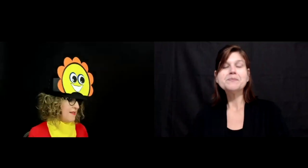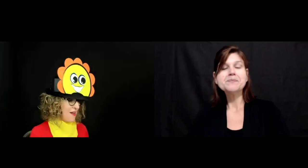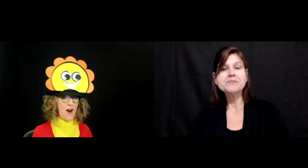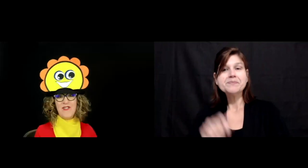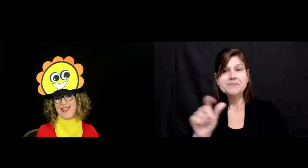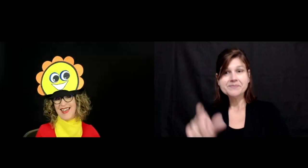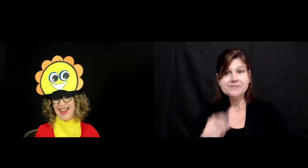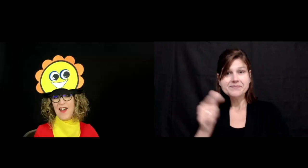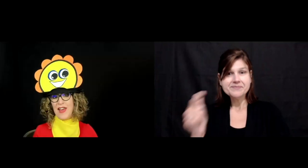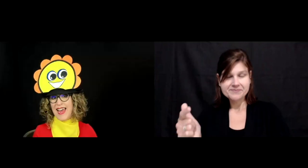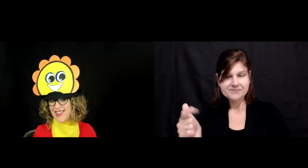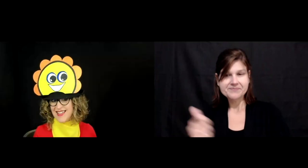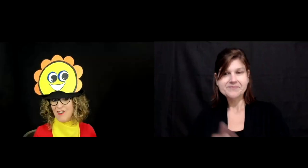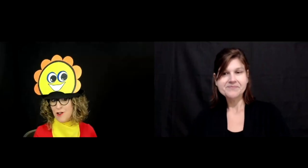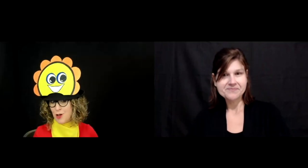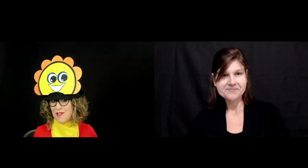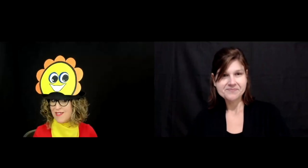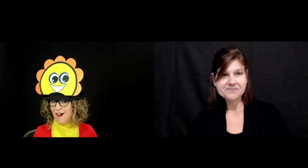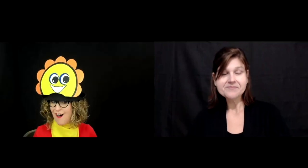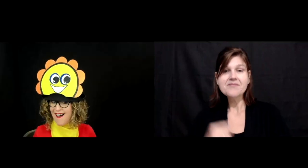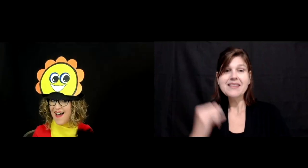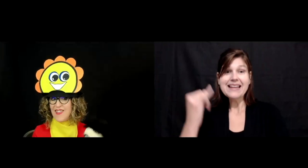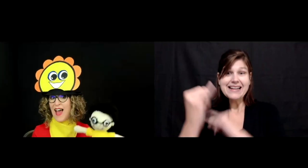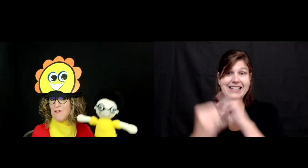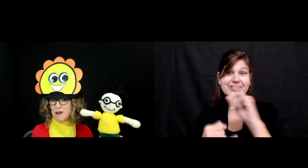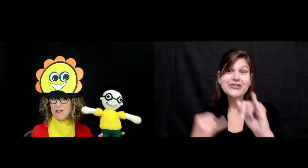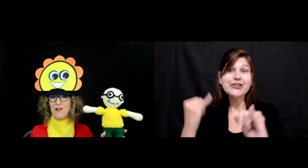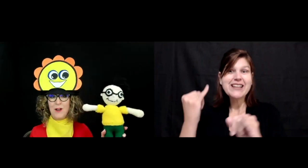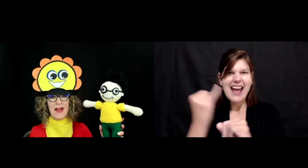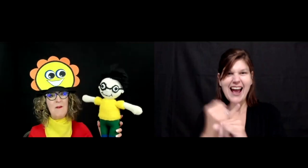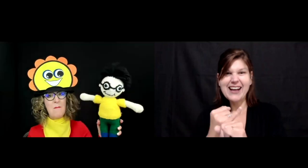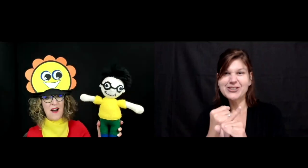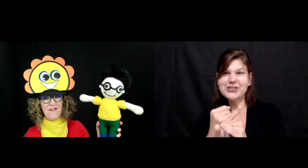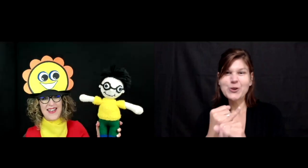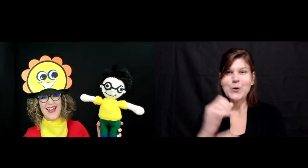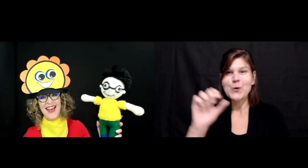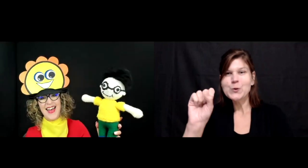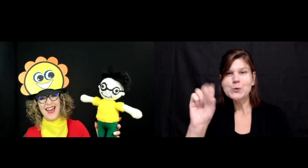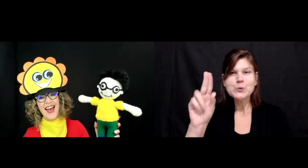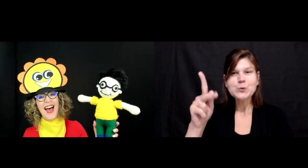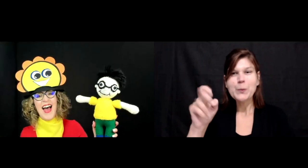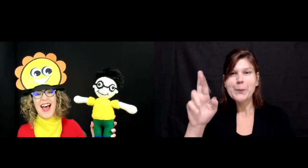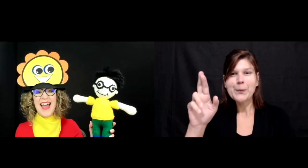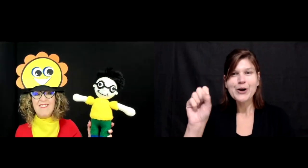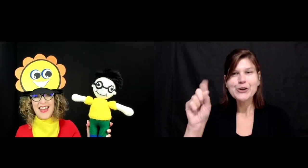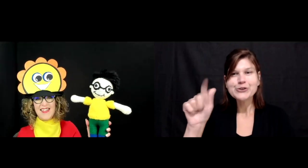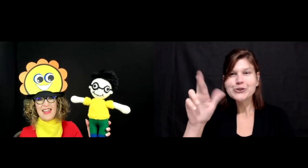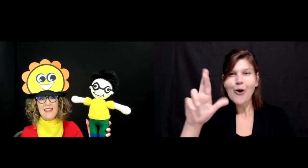is obviously the international superstar that everybody's talking about: Marvin. Here he is.